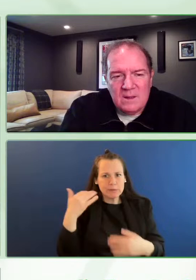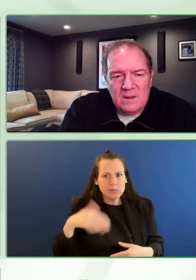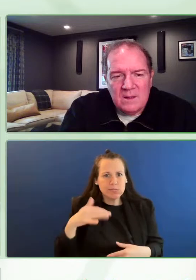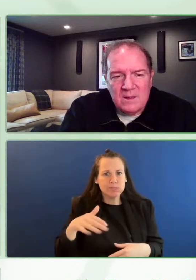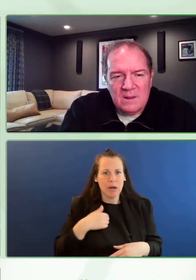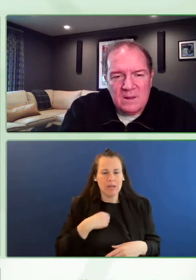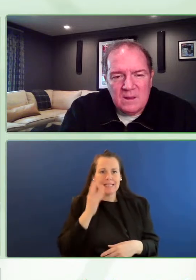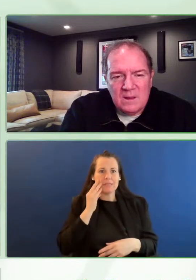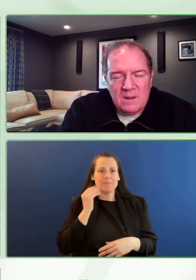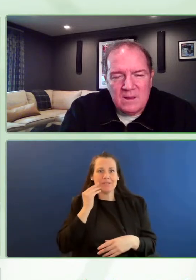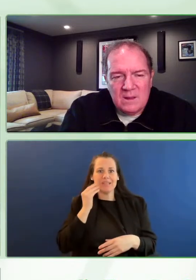power to choose.